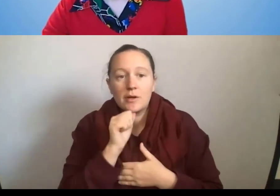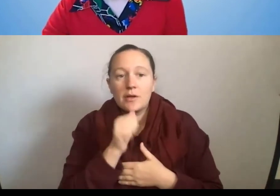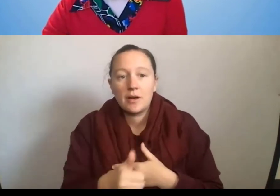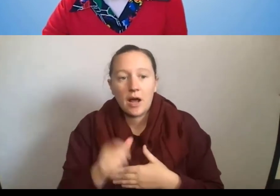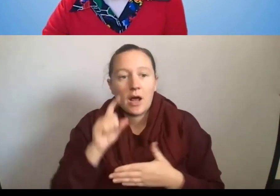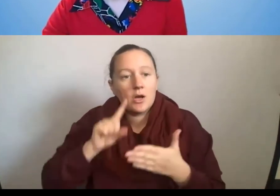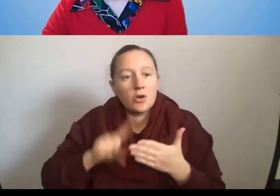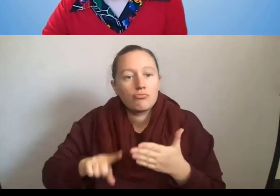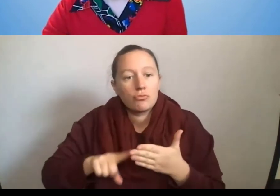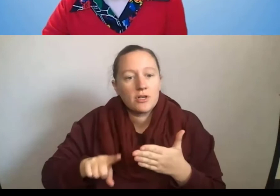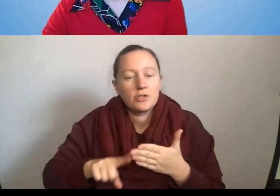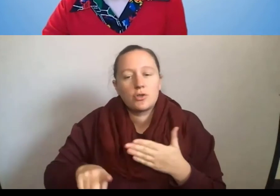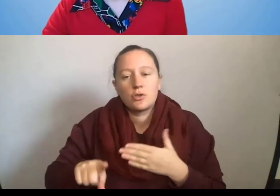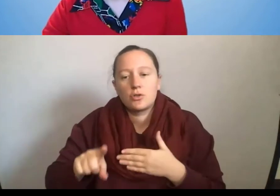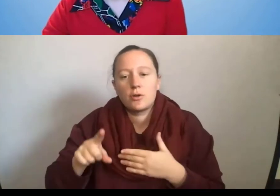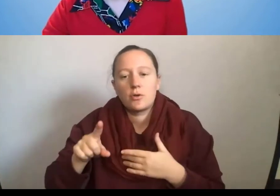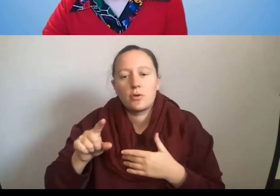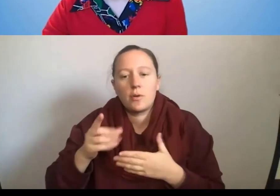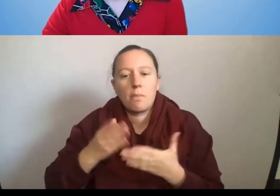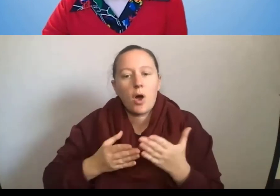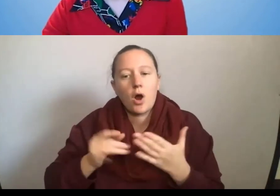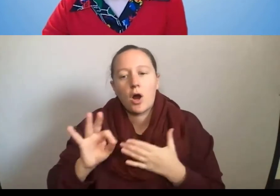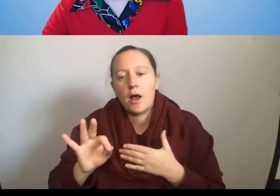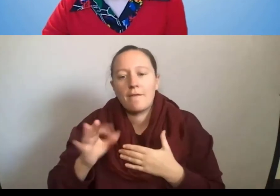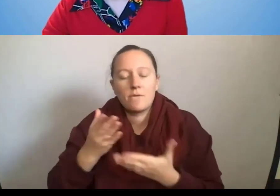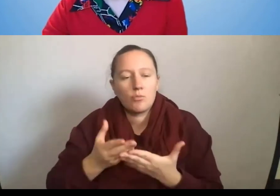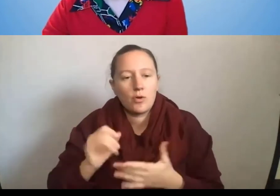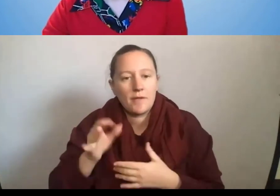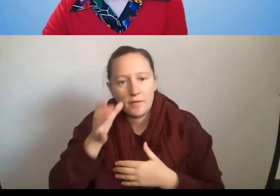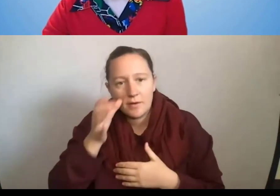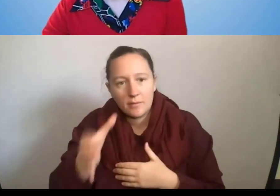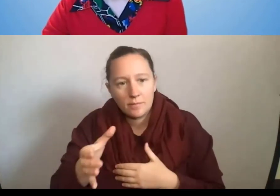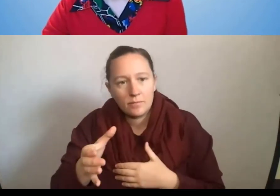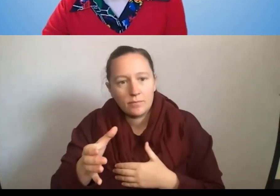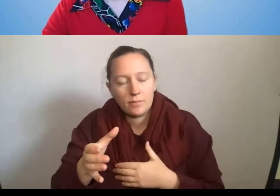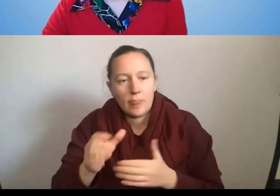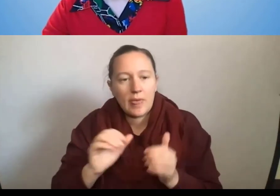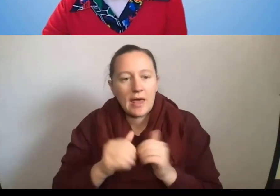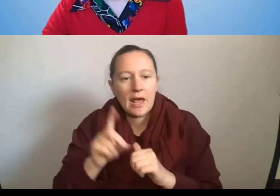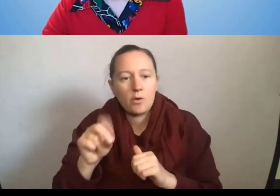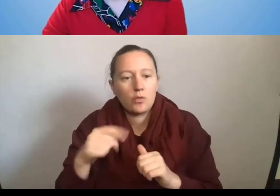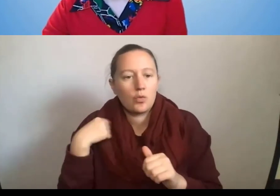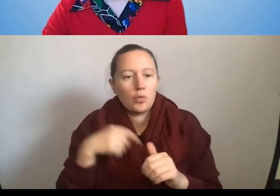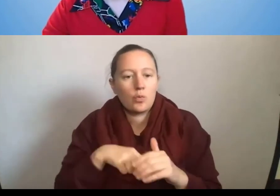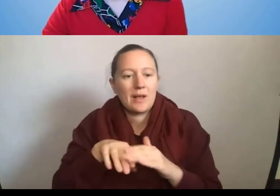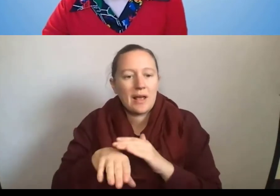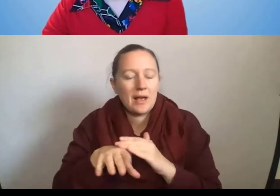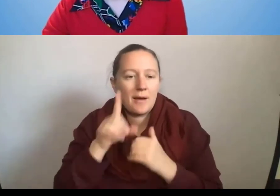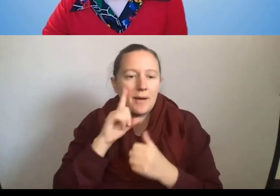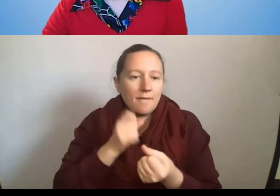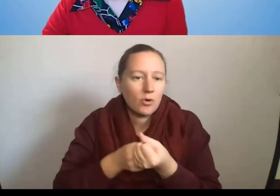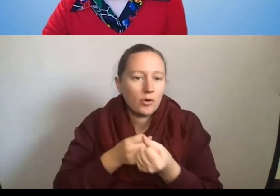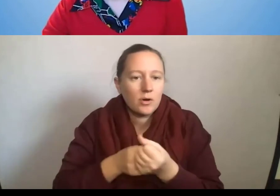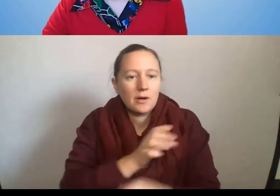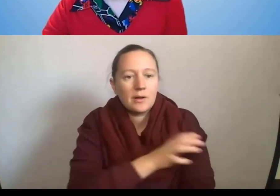or part of the Proof of Concept Network, how do we access the Proof of Concept group to get support for things like clinical trials, for user testing of mental health tools